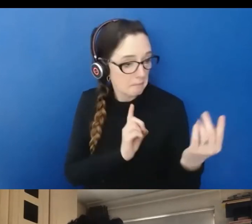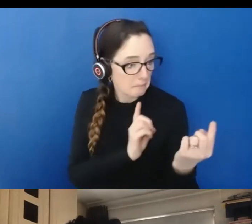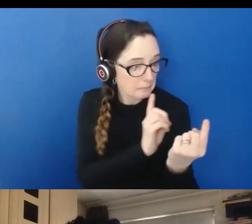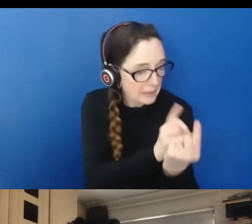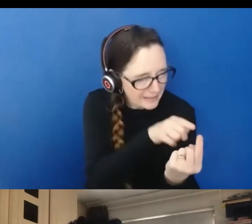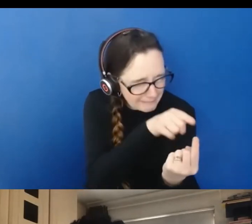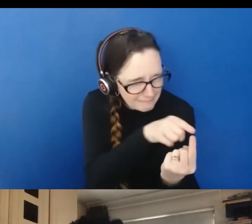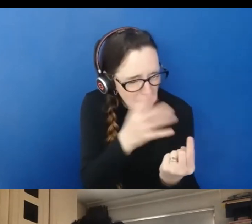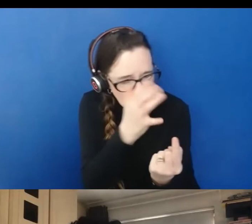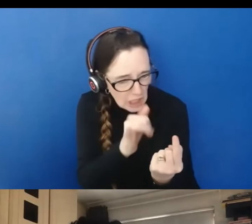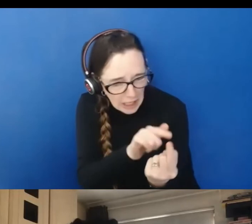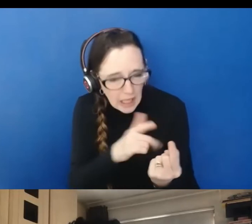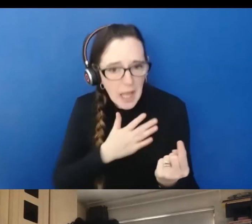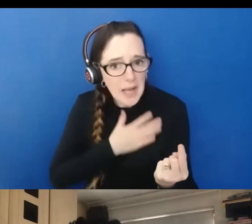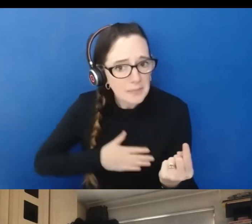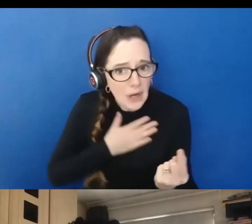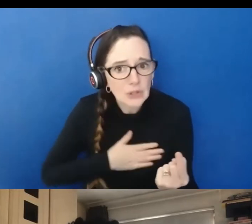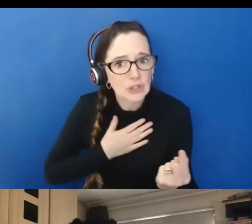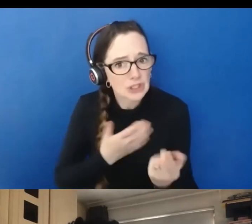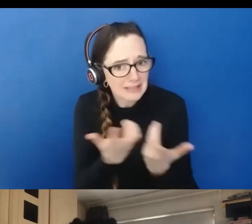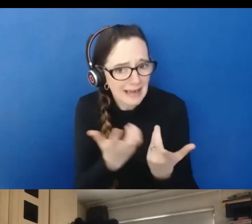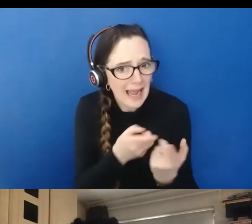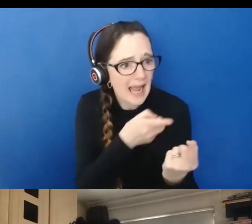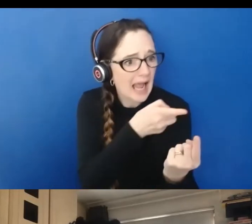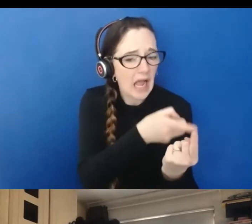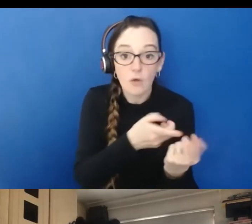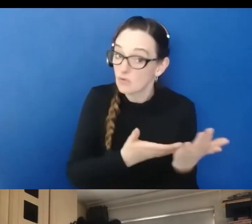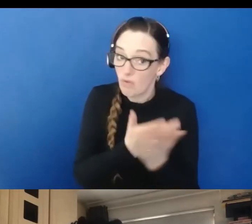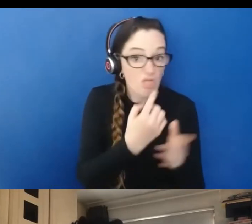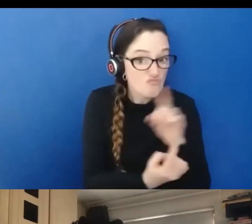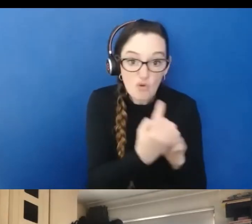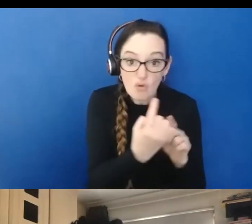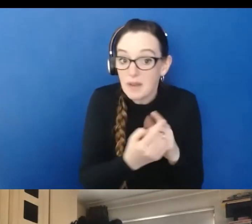while you are in the meeting or at the start of the meeting.